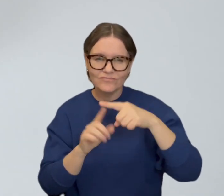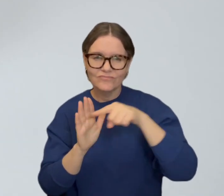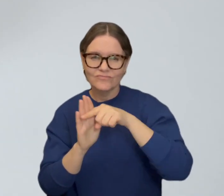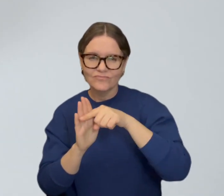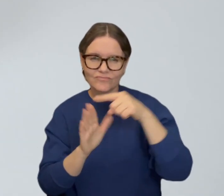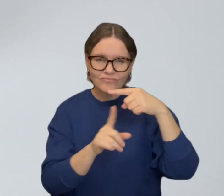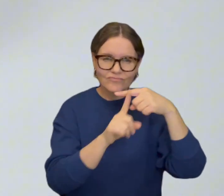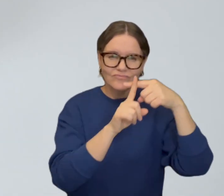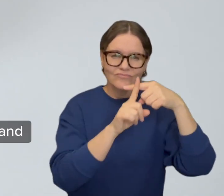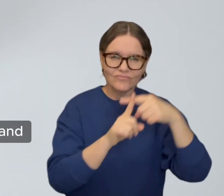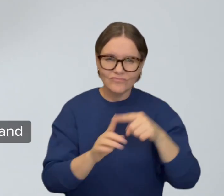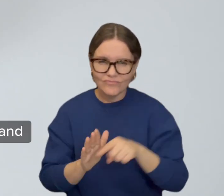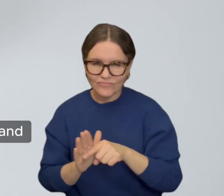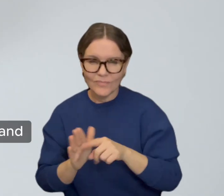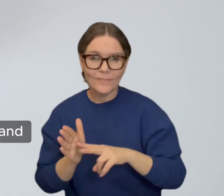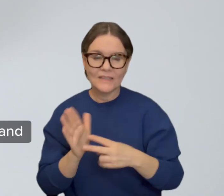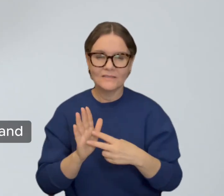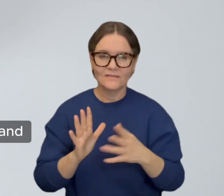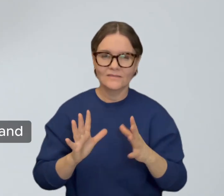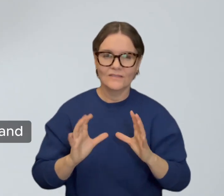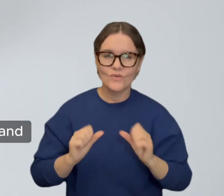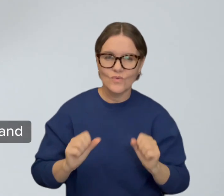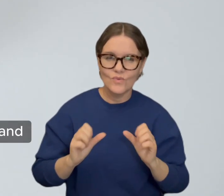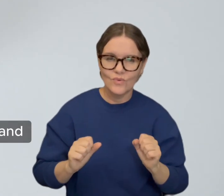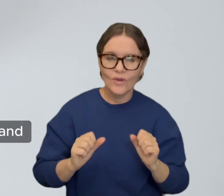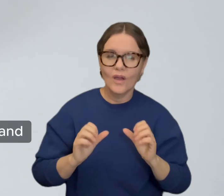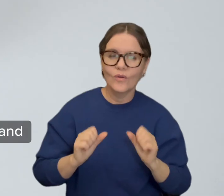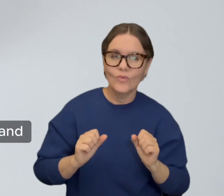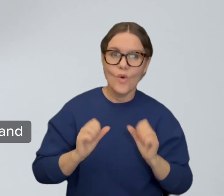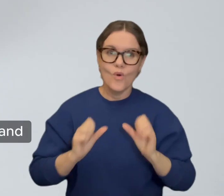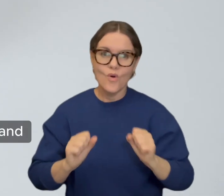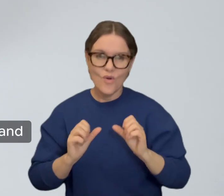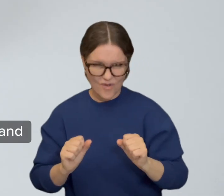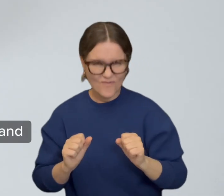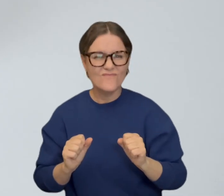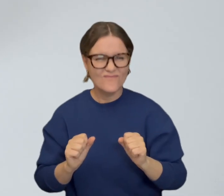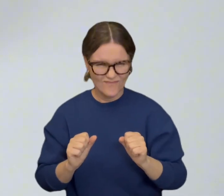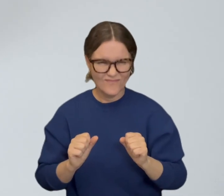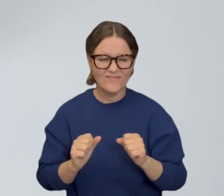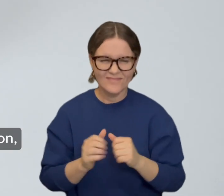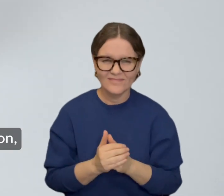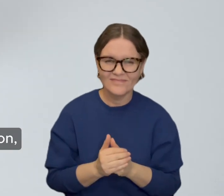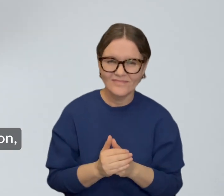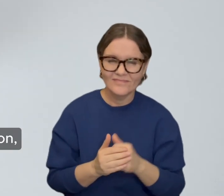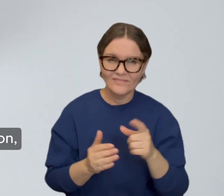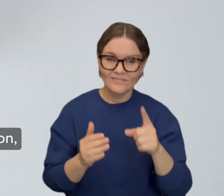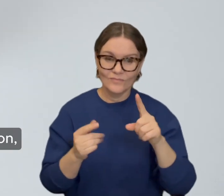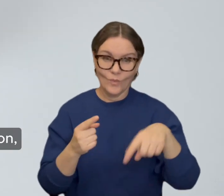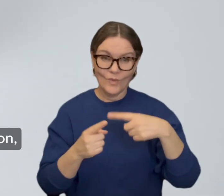and the mode to go between stimulation and expression mode Once you turn the pump on